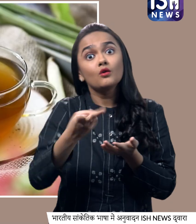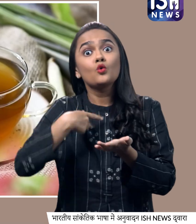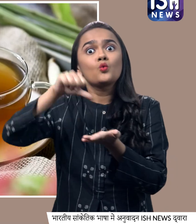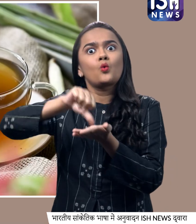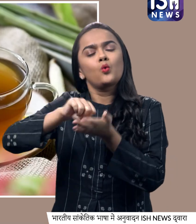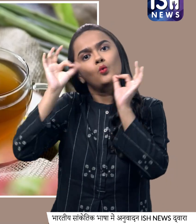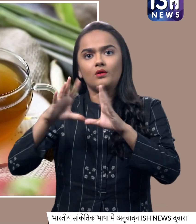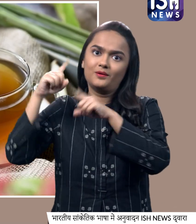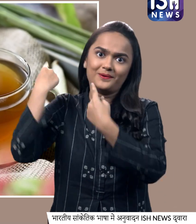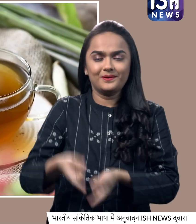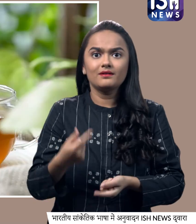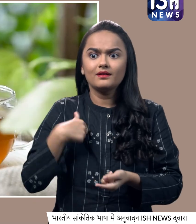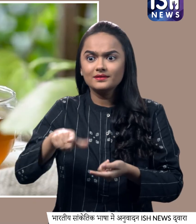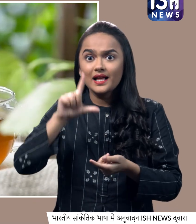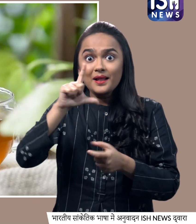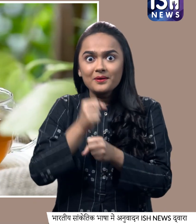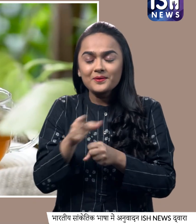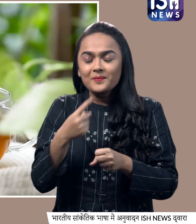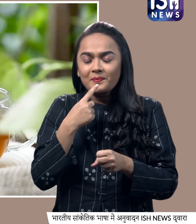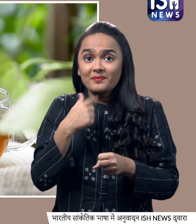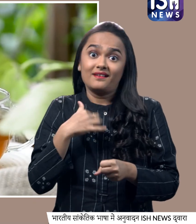I love the flavour of lemongrass in this tea